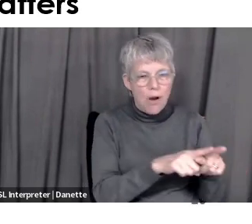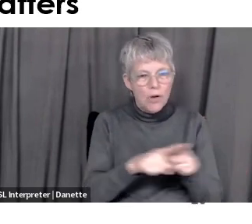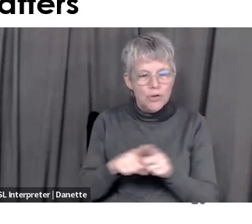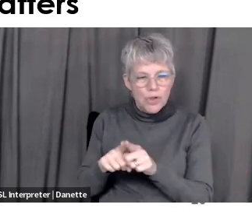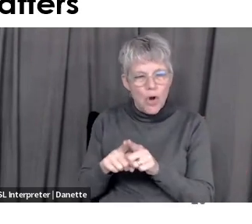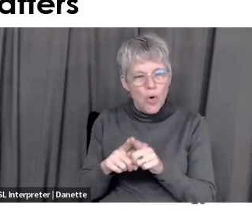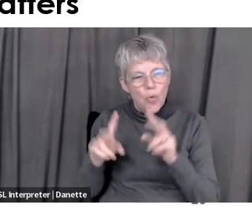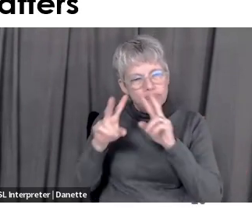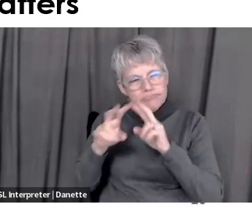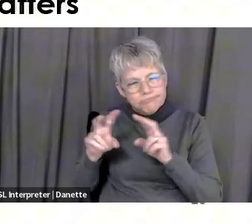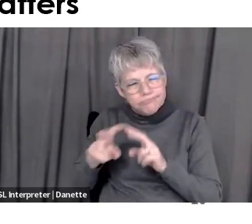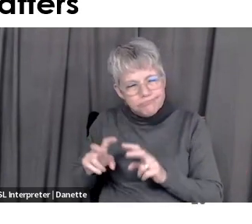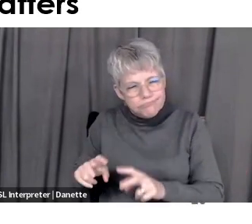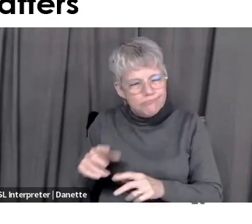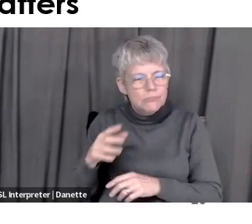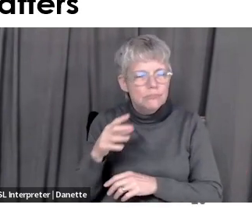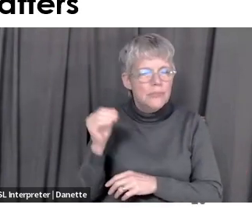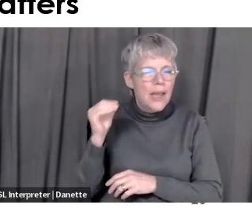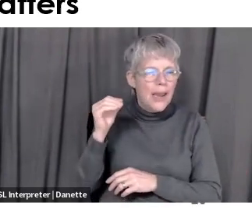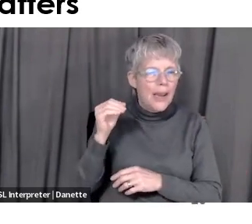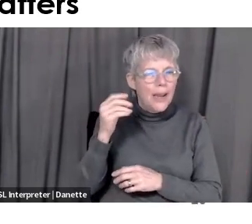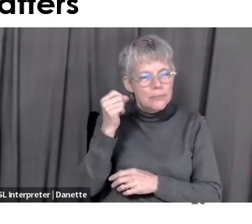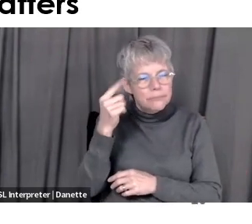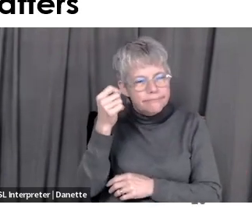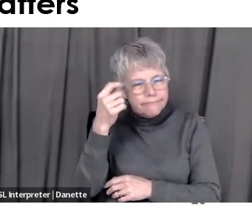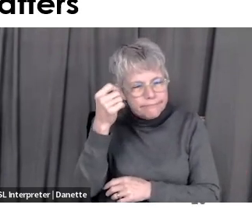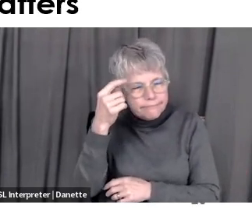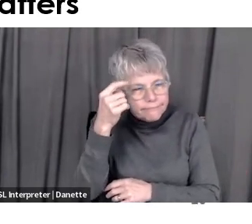Wellness insights, sharing resources and support as well.